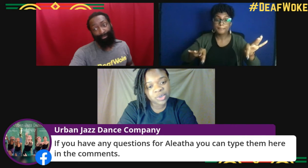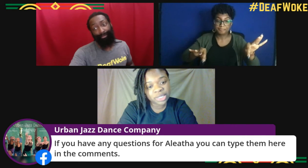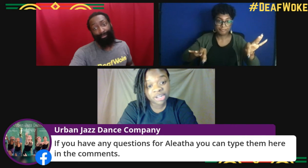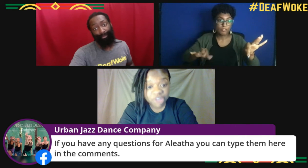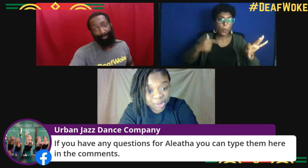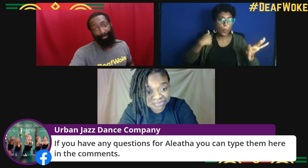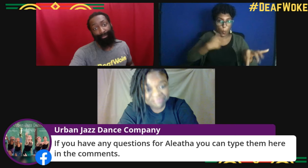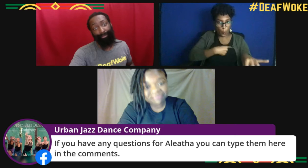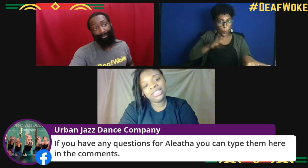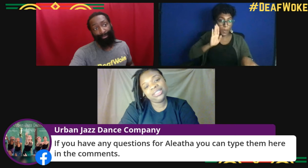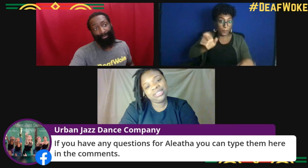and do an interview.